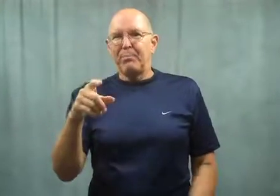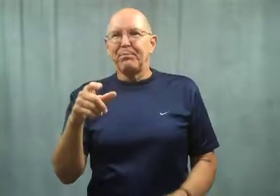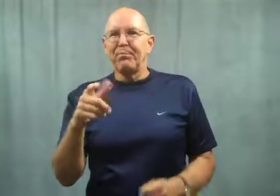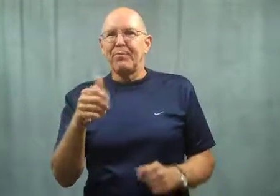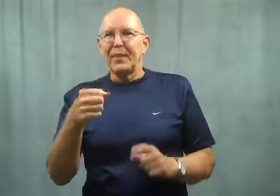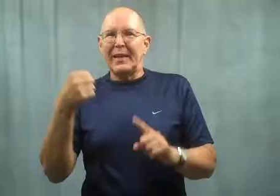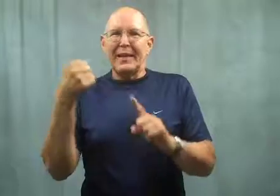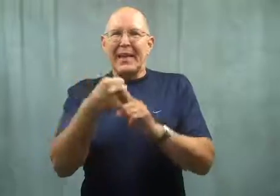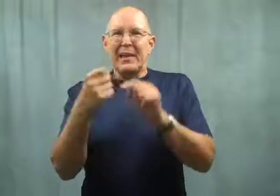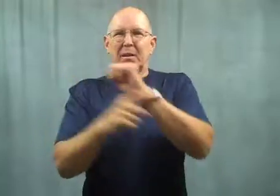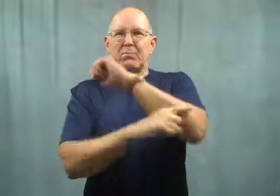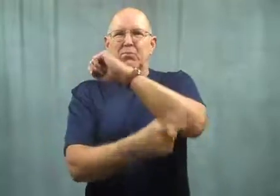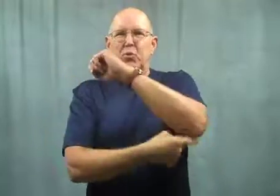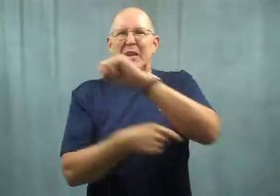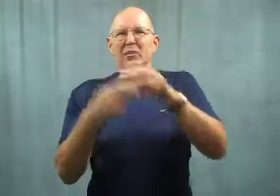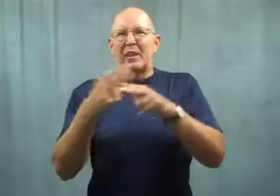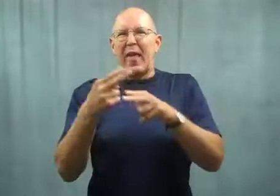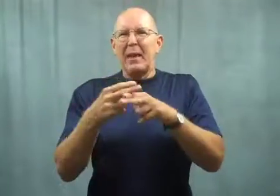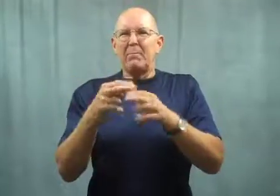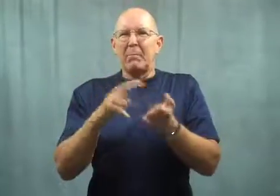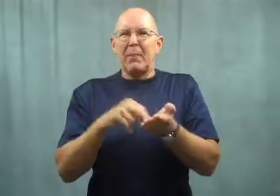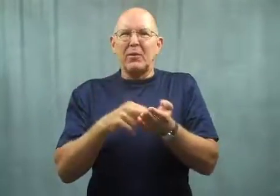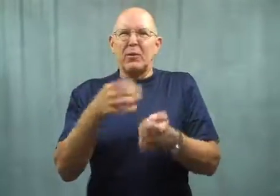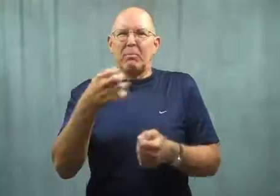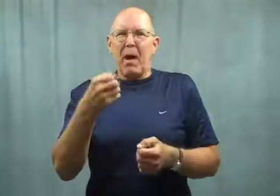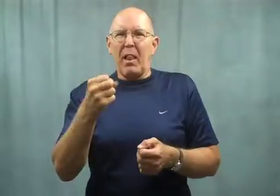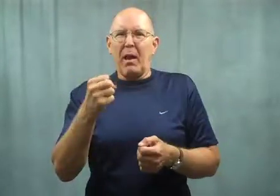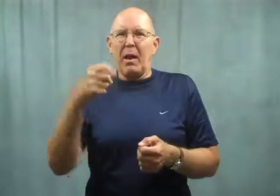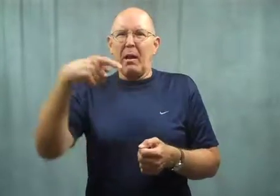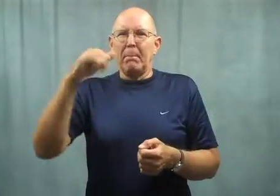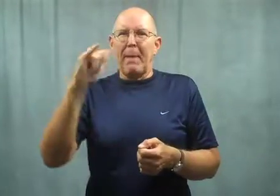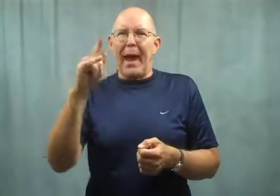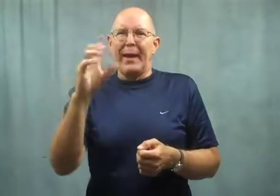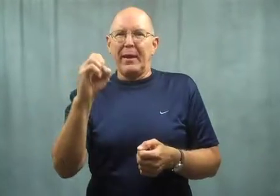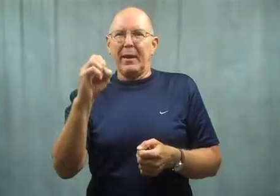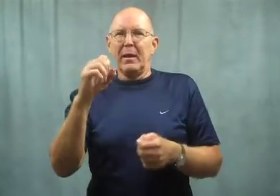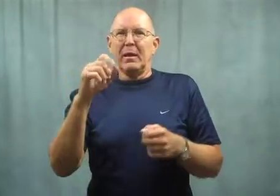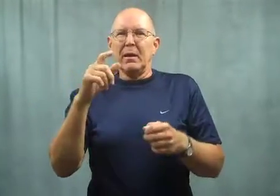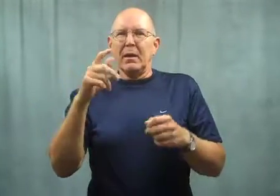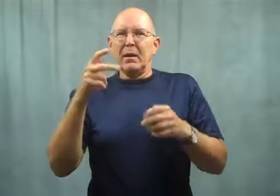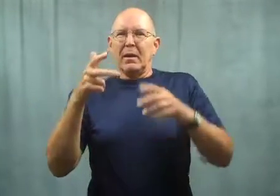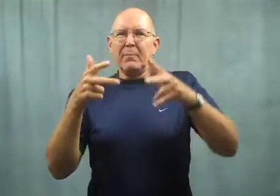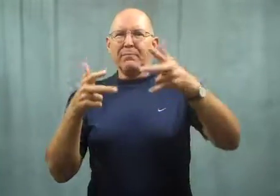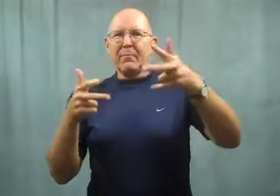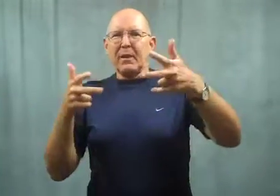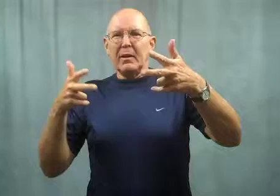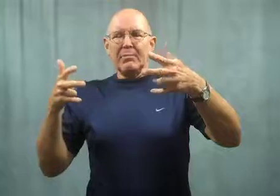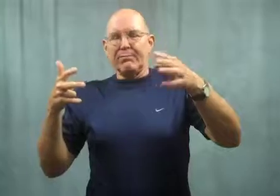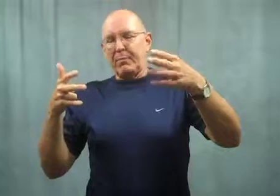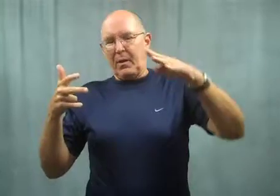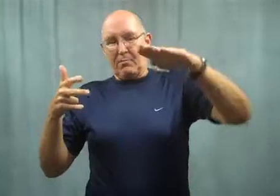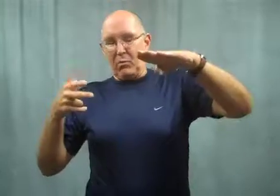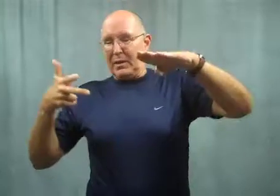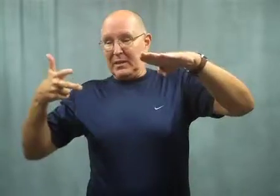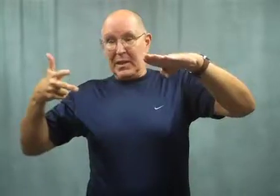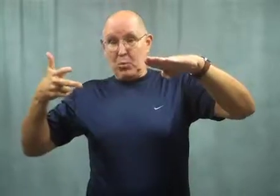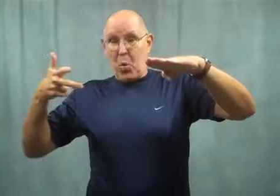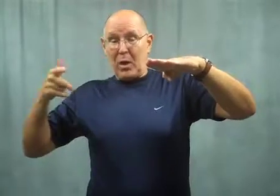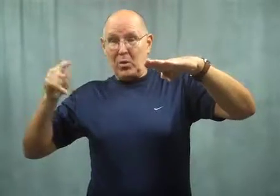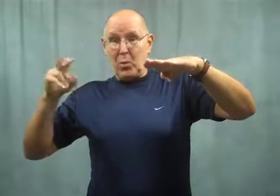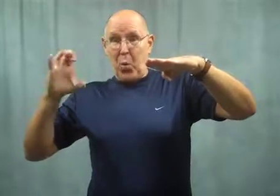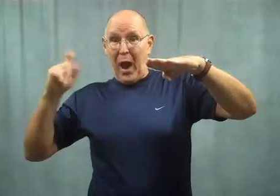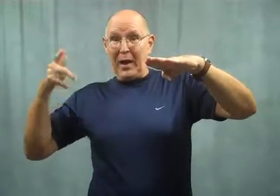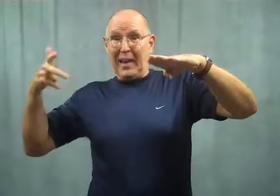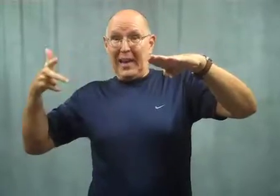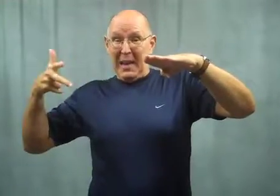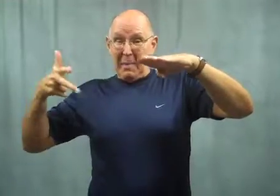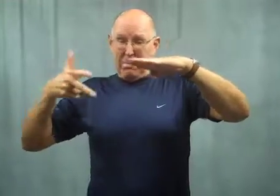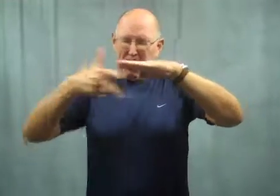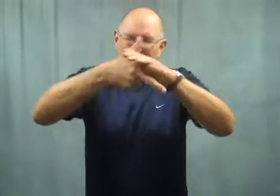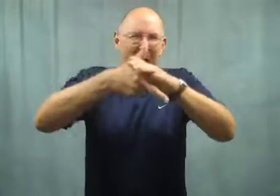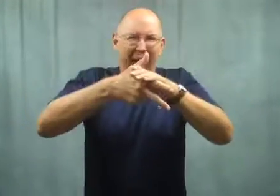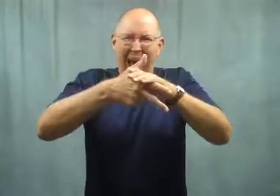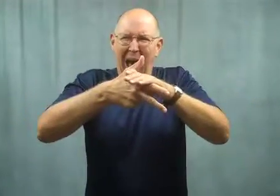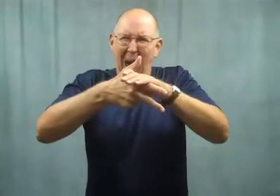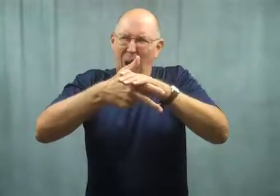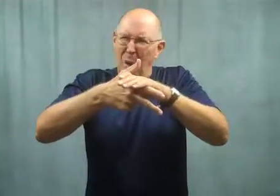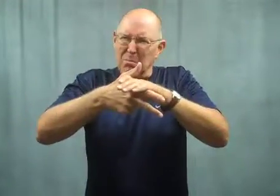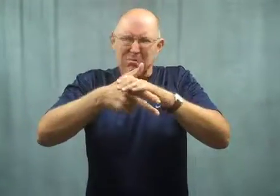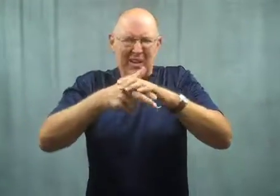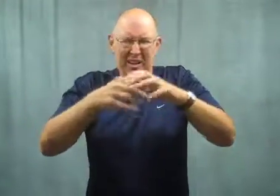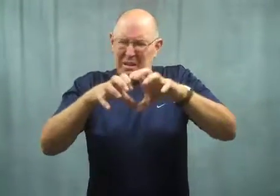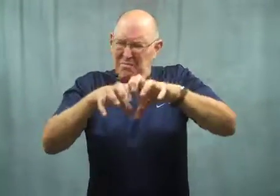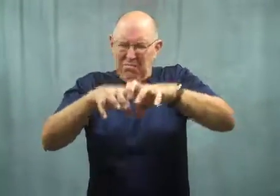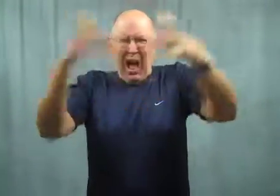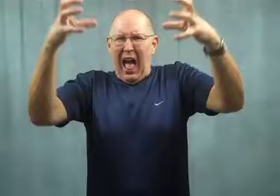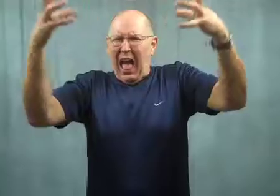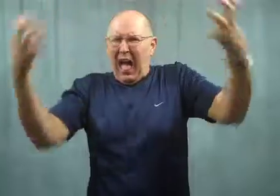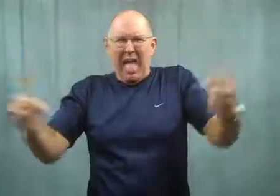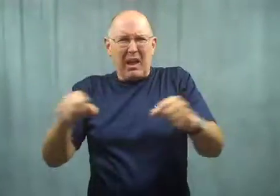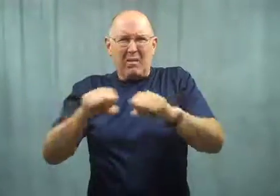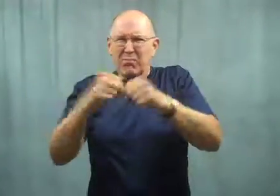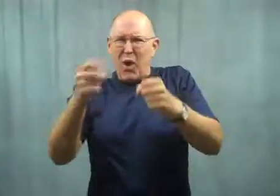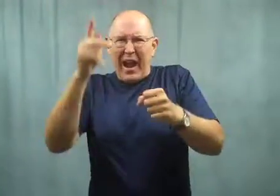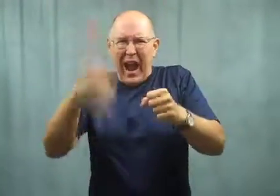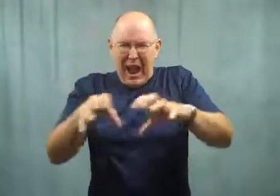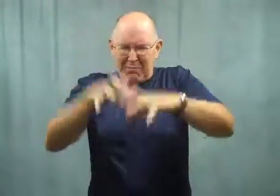It hit the Buttermilk Pass bridge.